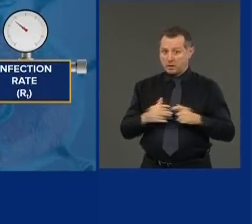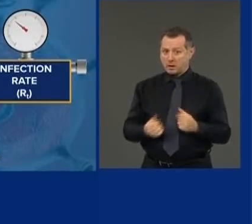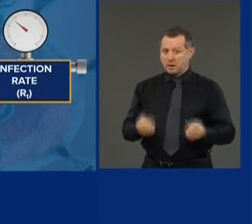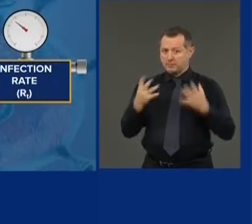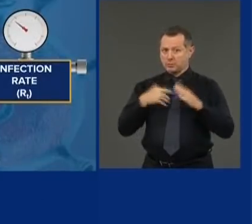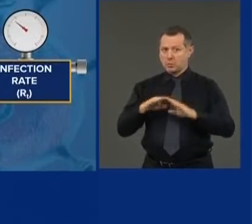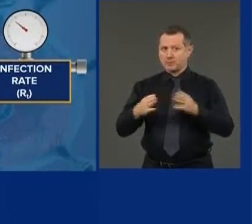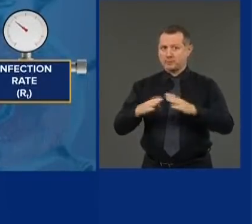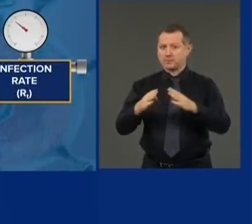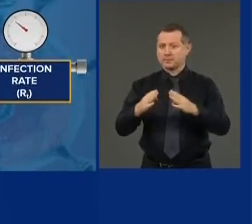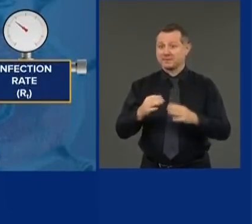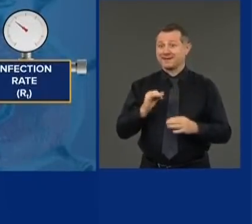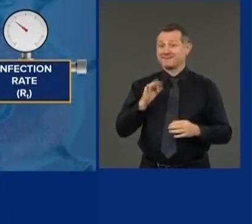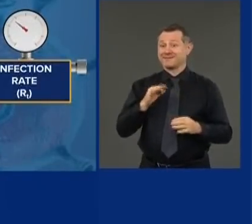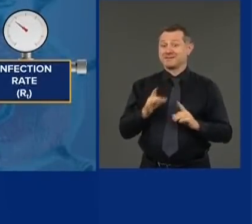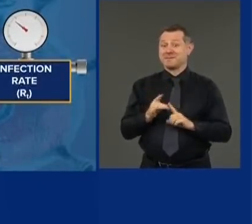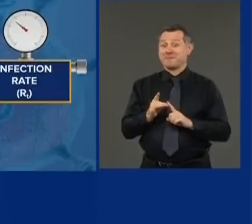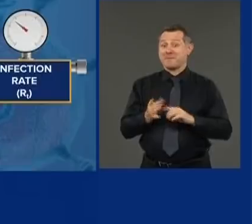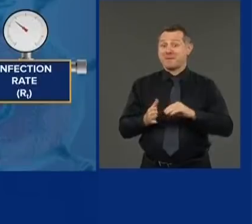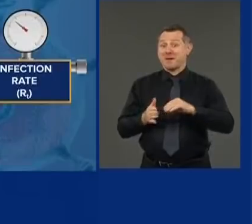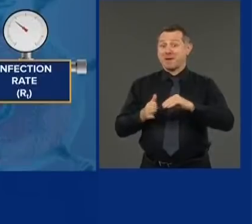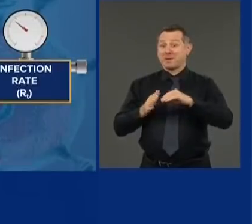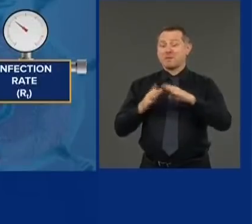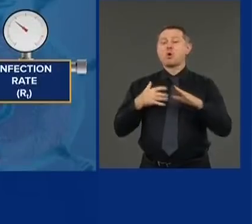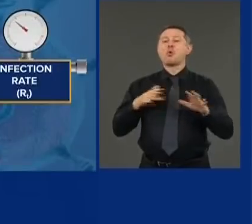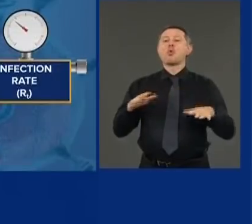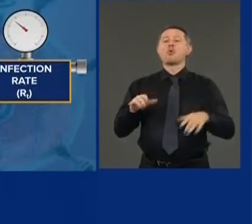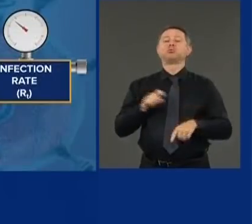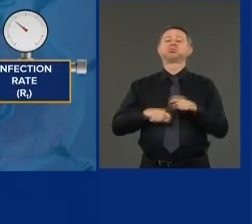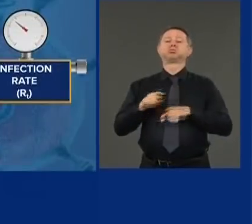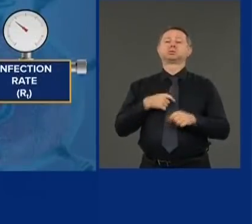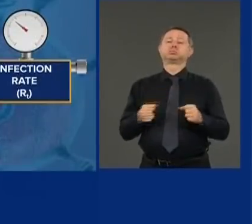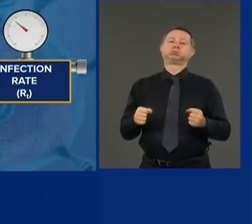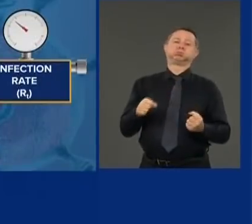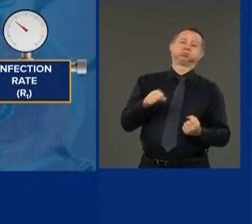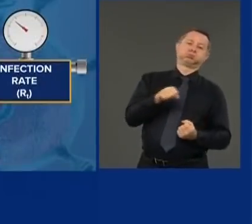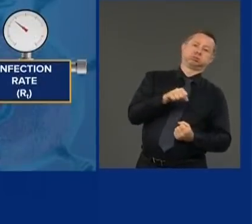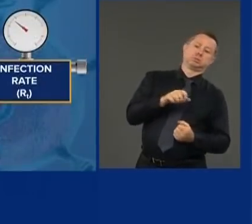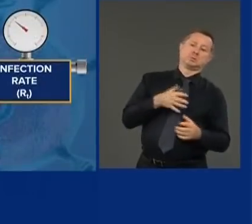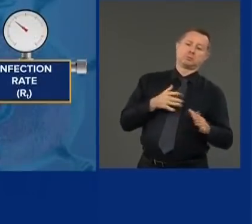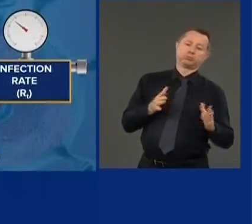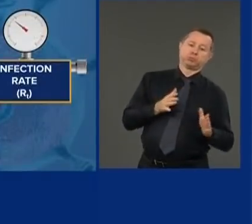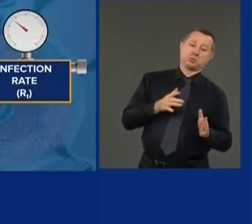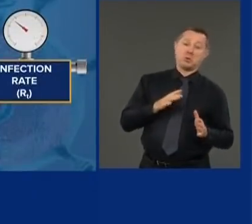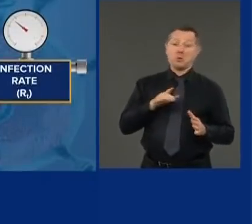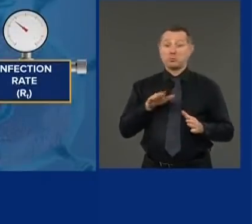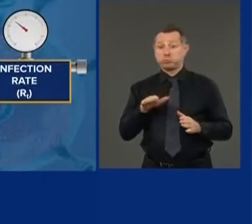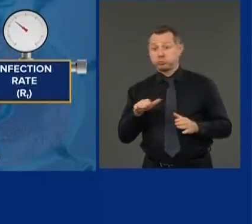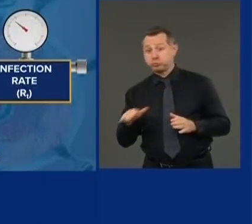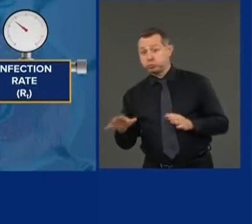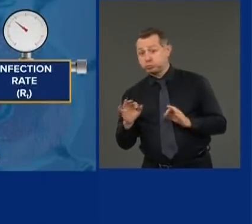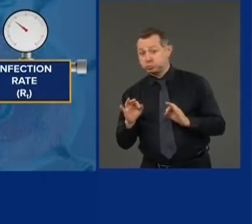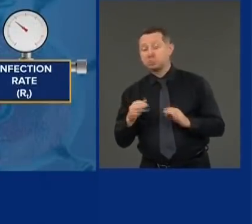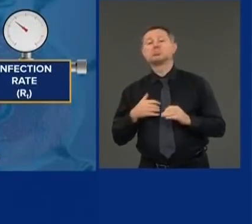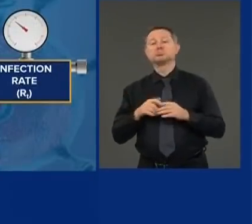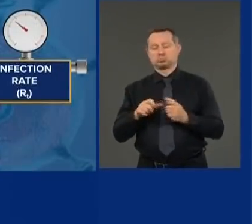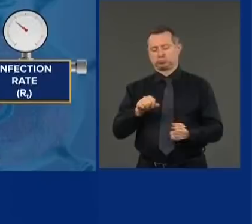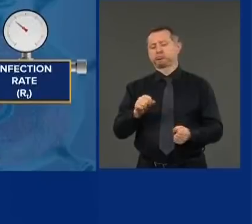INFECTION RATE IS GOING UP, THE HOSPITALIZATION RATE IS GOING UP AND KEEP YOUR HAND ON THE VALVE. AND YOU SEE IT STARTING TO UP,